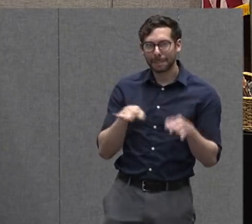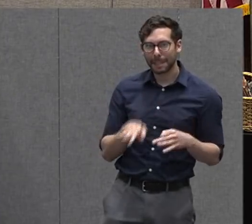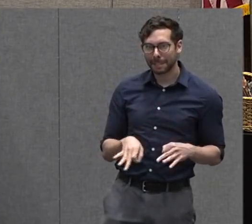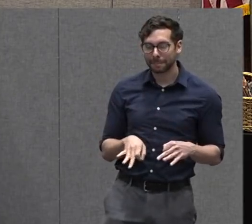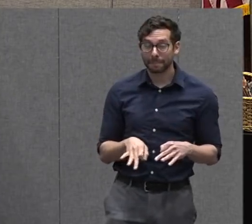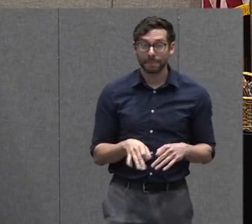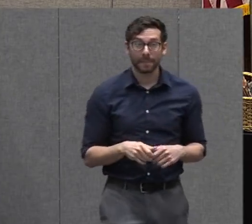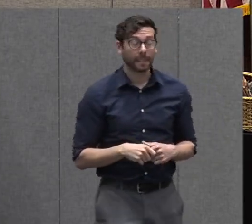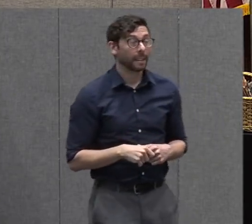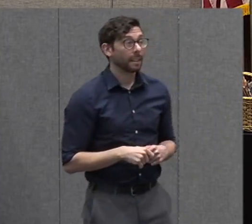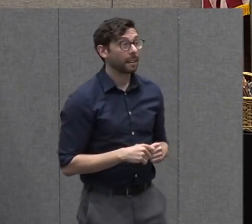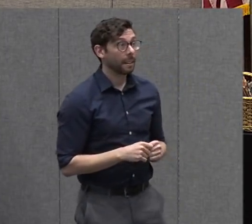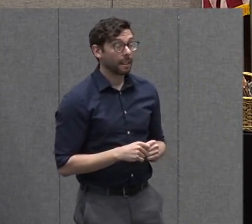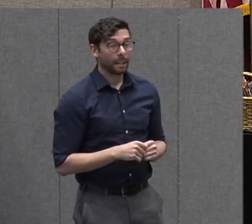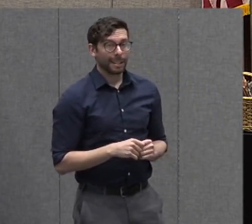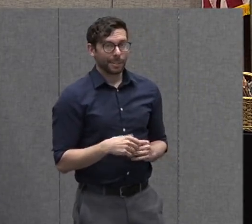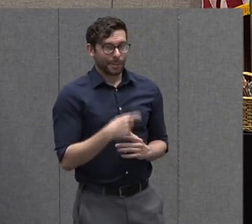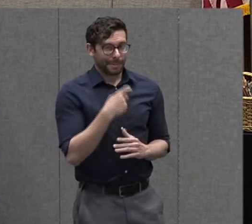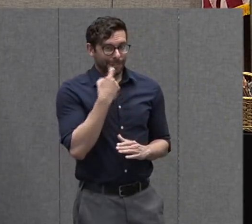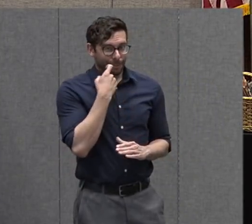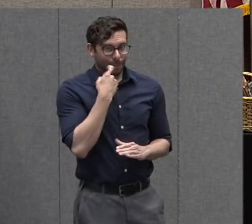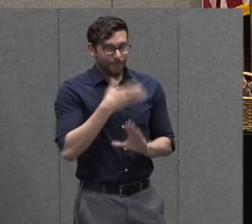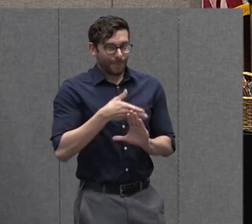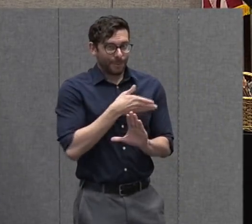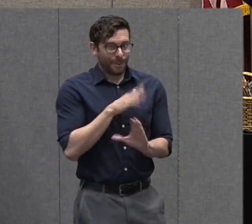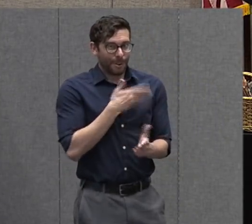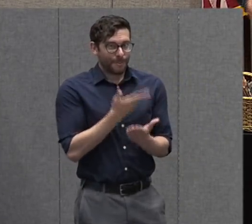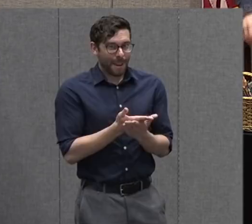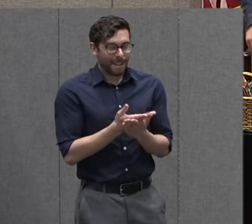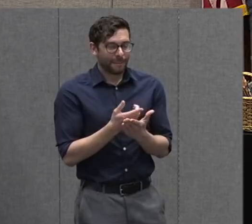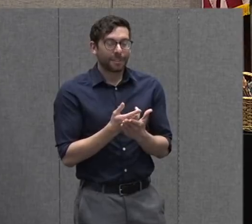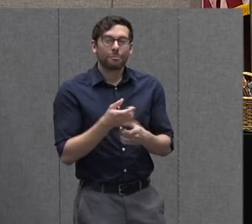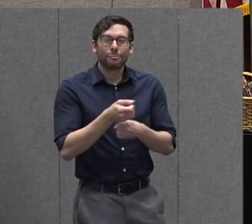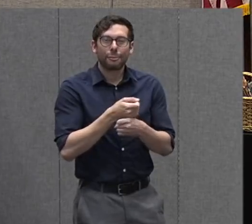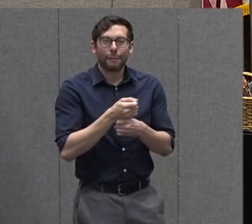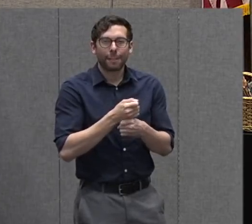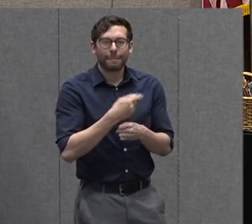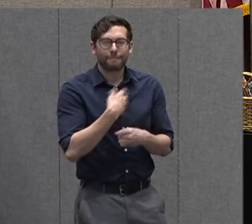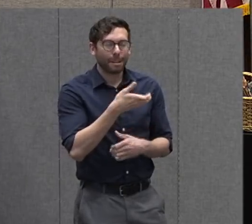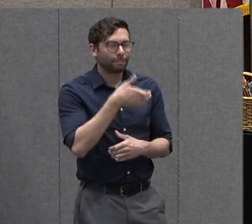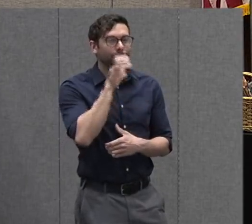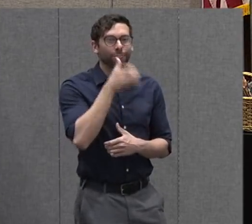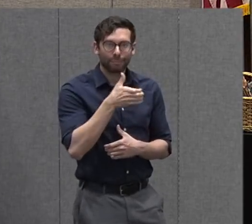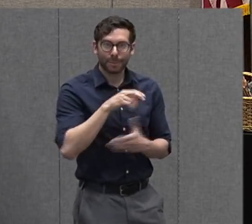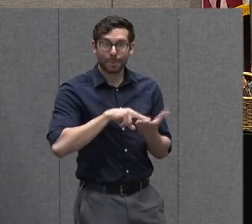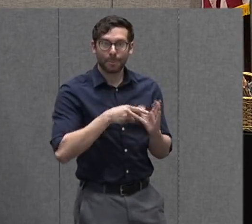right before (mumbles) - right [Mr R] My body language is probably very energetic. [Miss Martindale] Okay oh, oh!